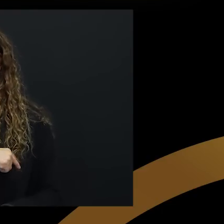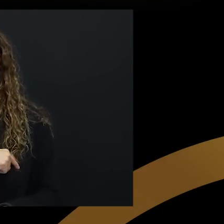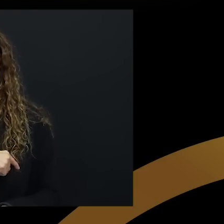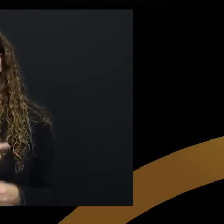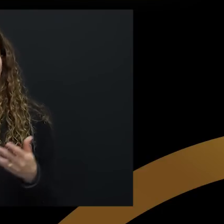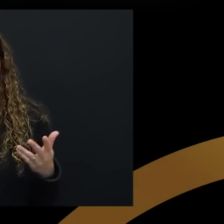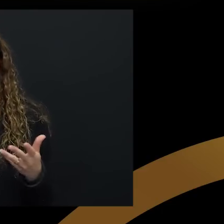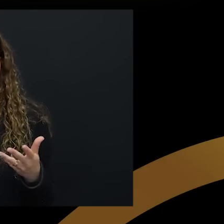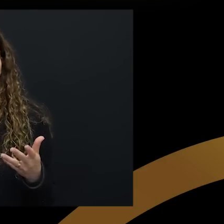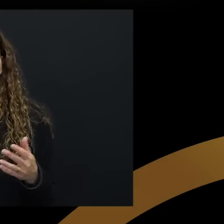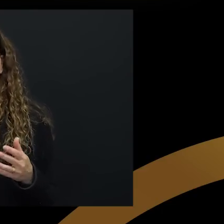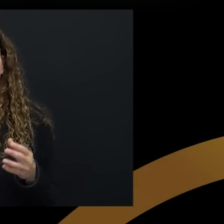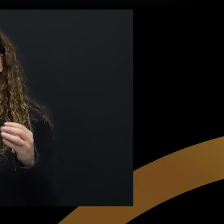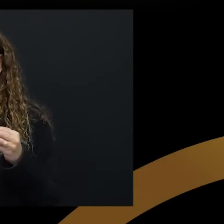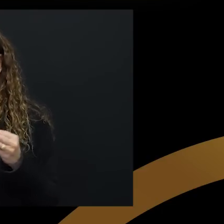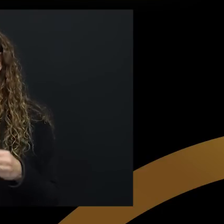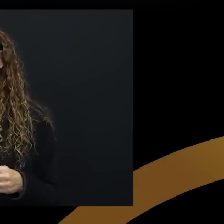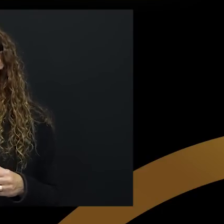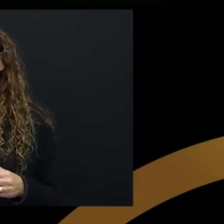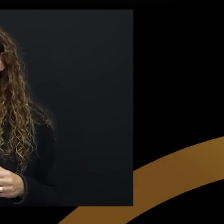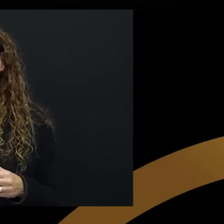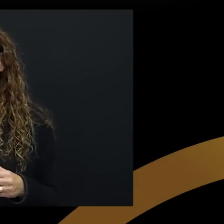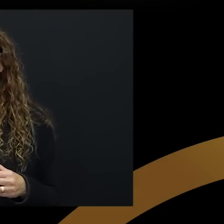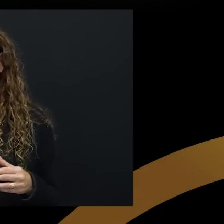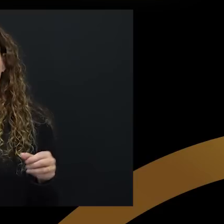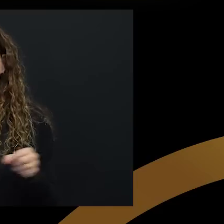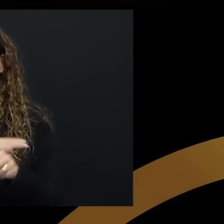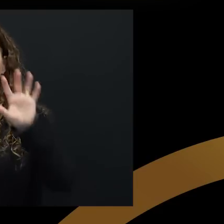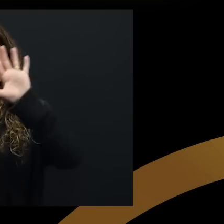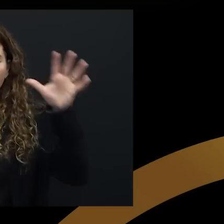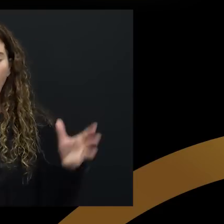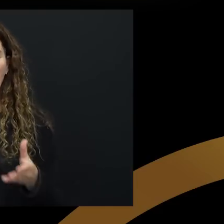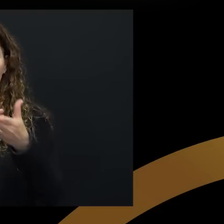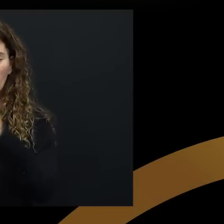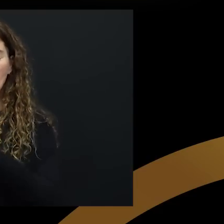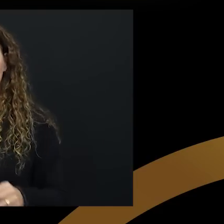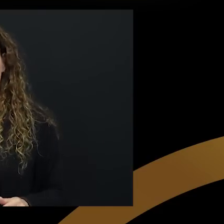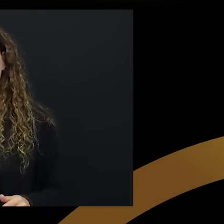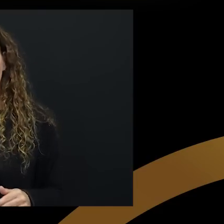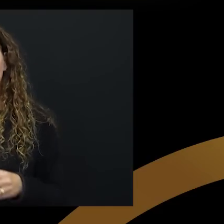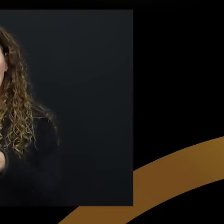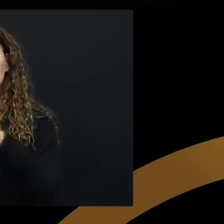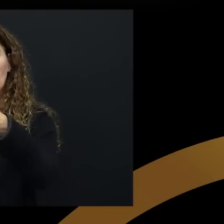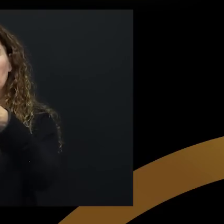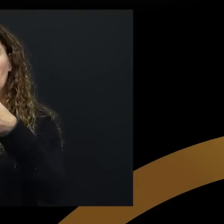to be aware of the whole community, and we are very proud to receive this honor.